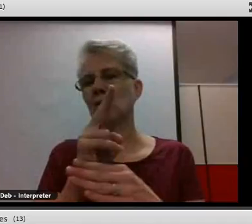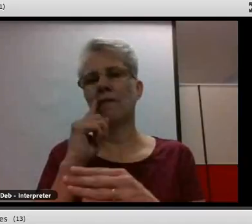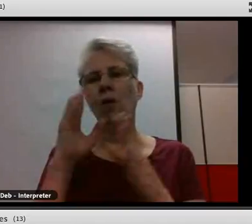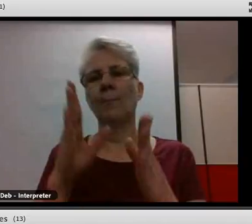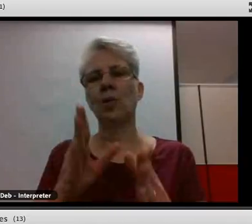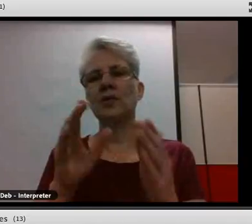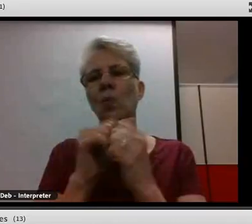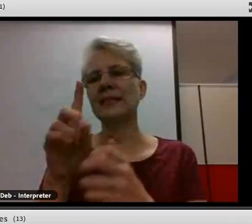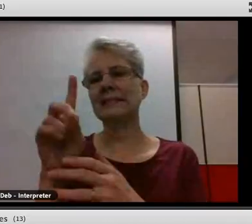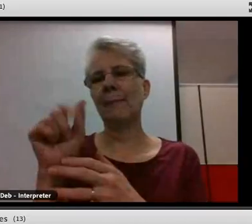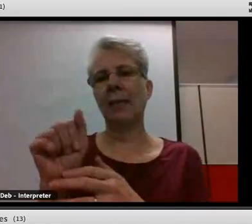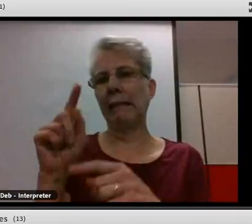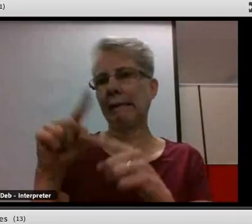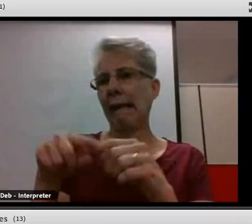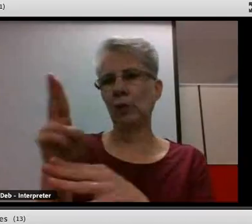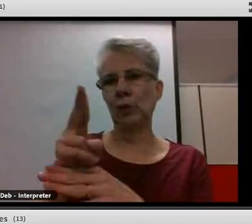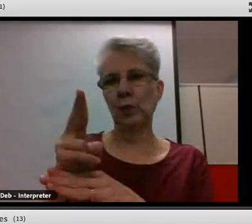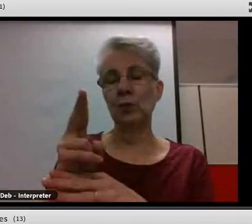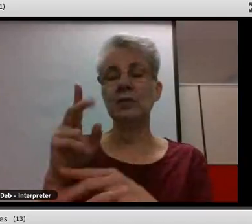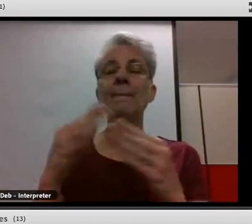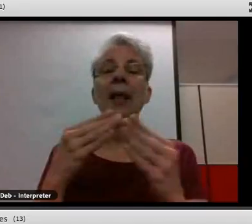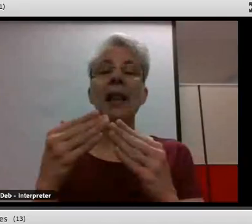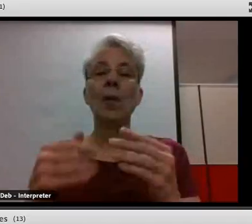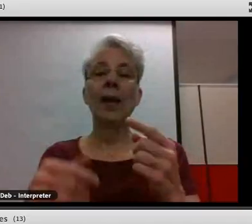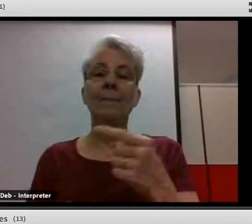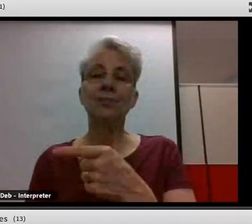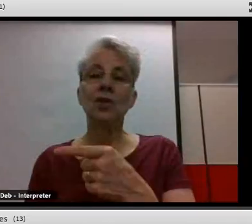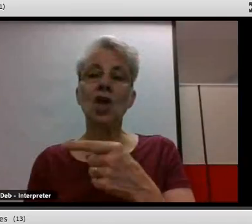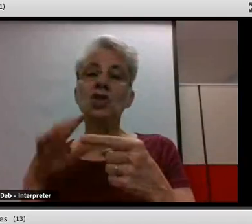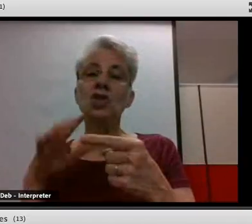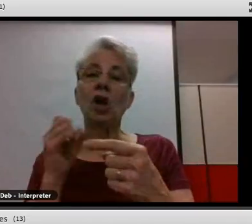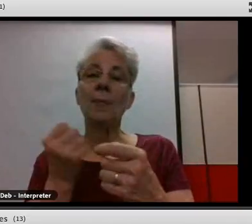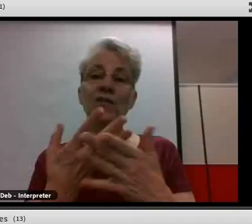please feel free to type in the chat box because I always get something from that